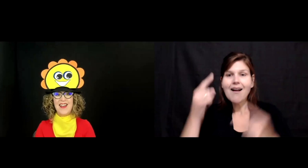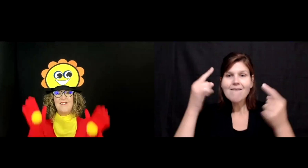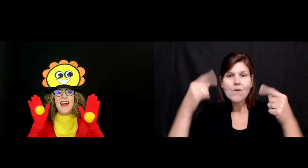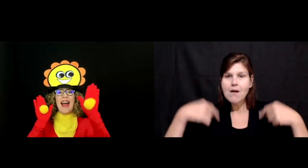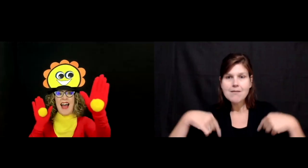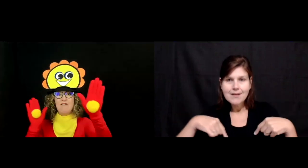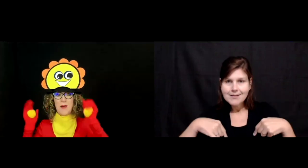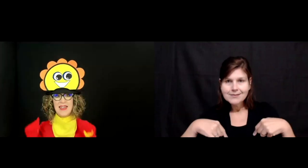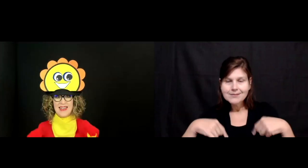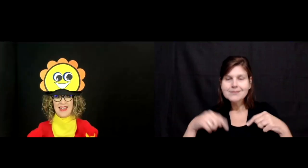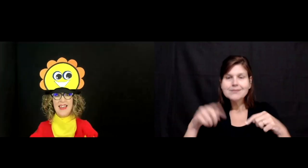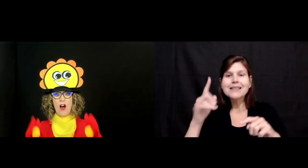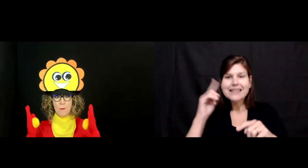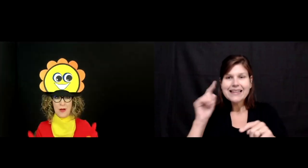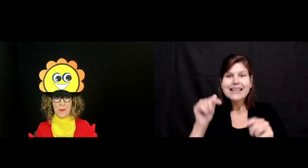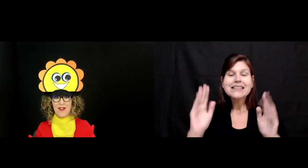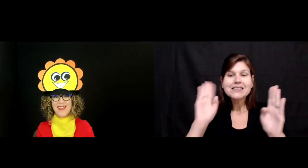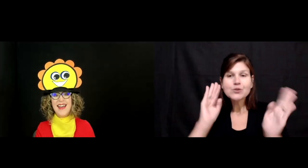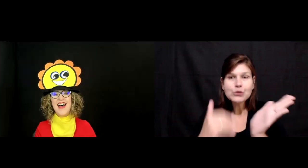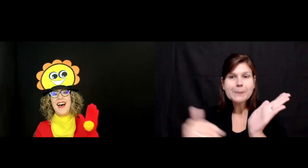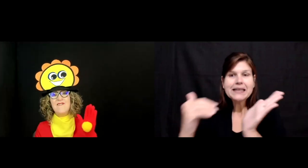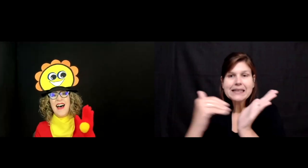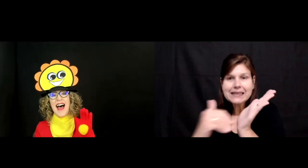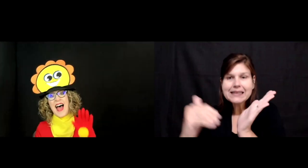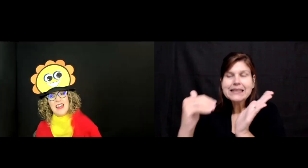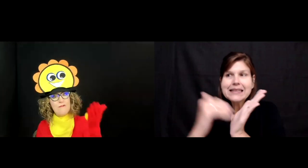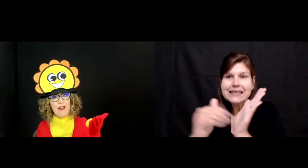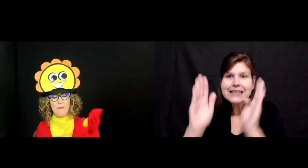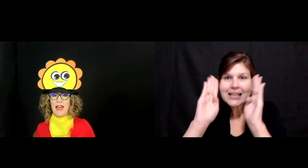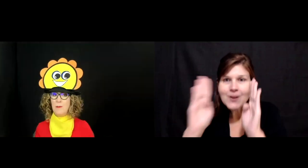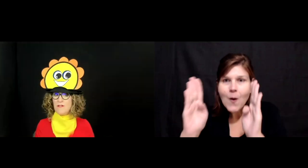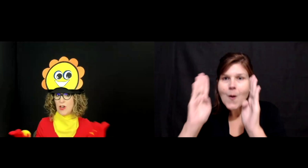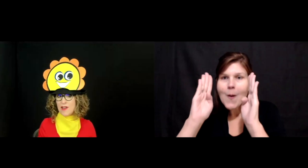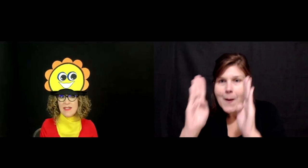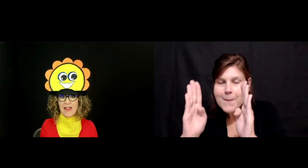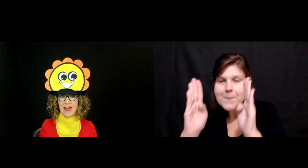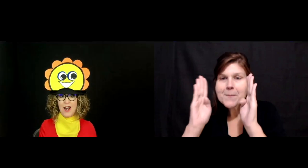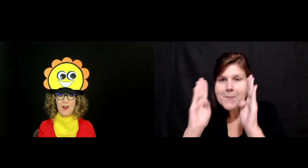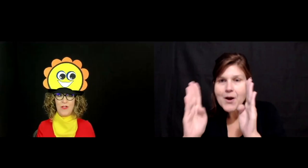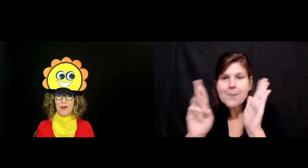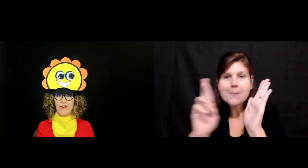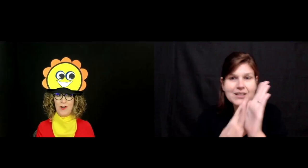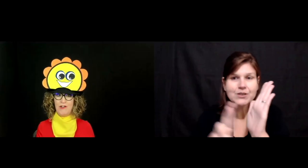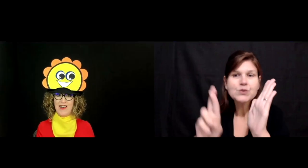So I repeat it on purpose and it's rhythmic. But if you can sing that along with your children